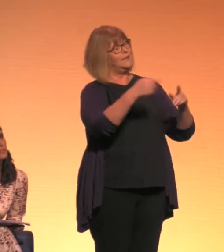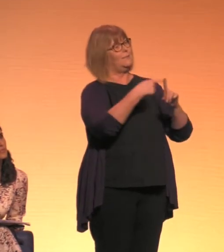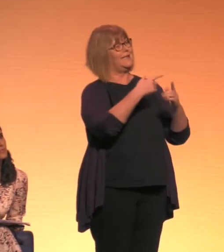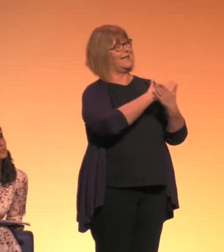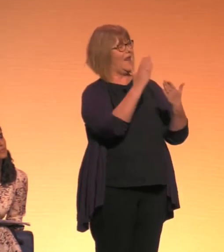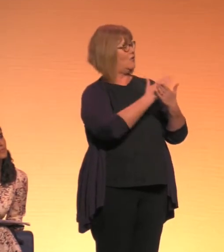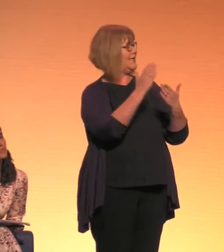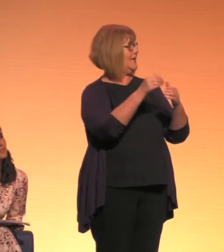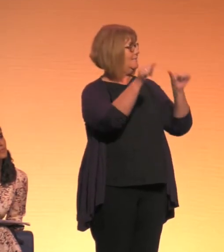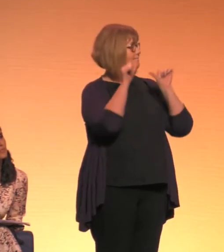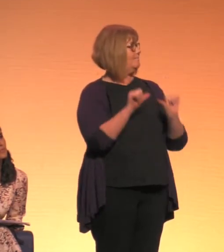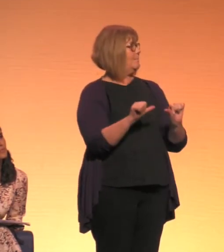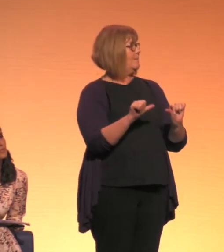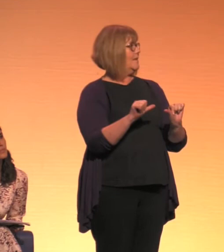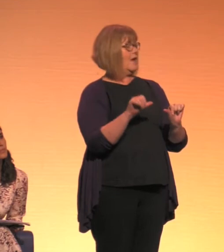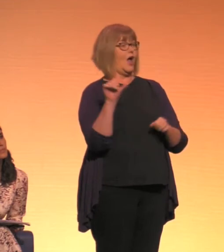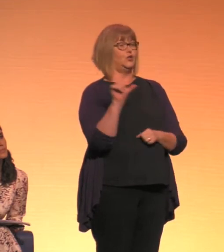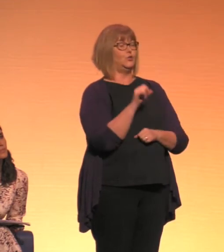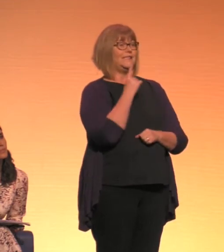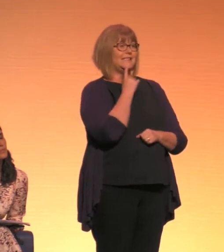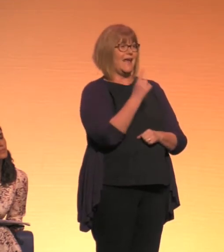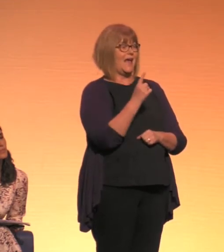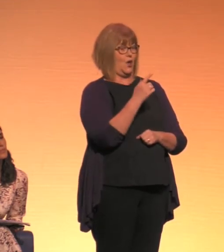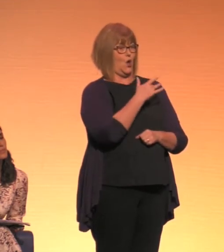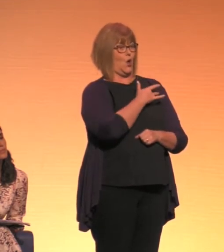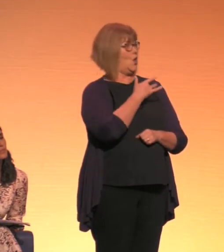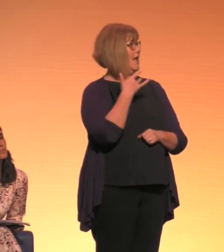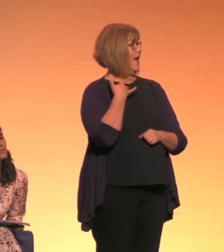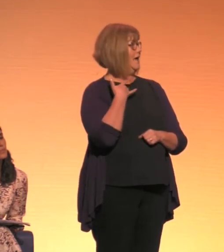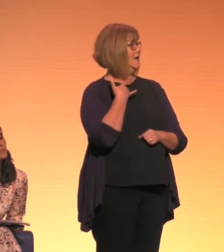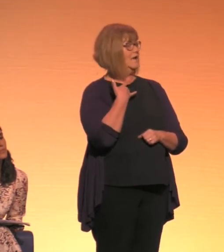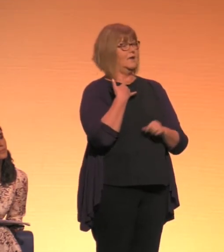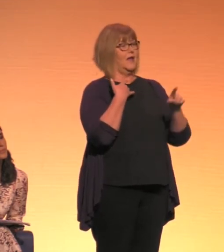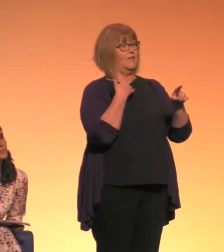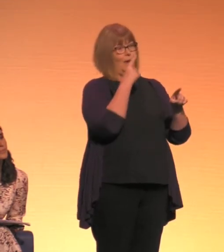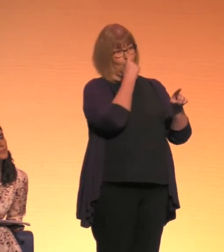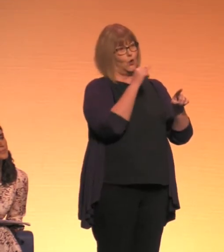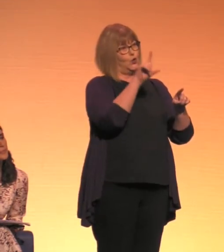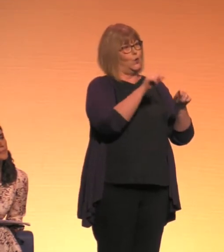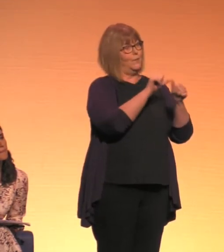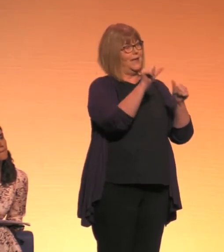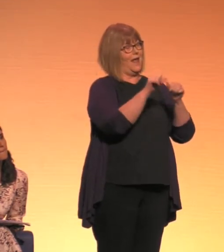And here we go. Or I should say that earlier on, under We could do better for health and disability support services,